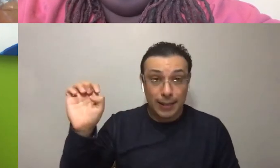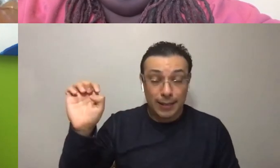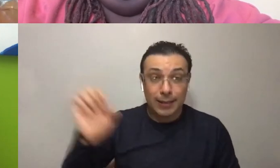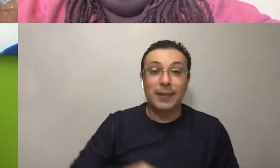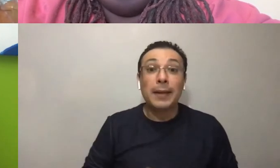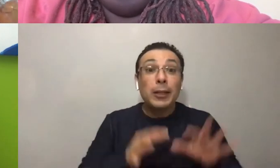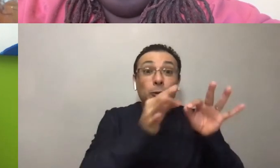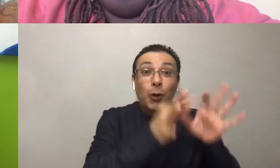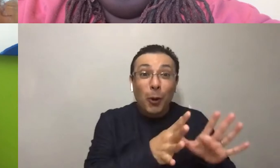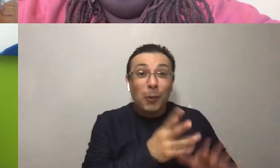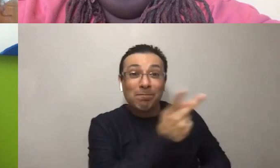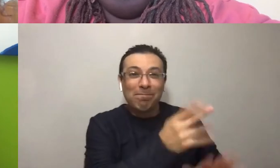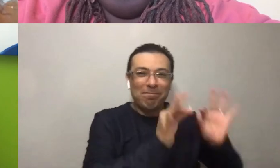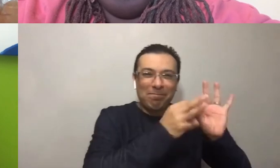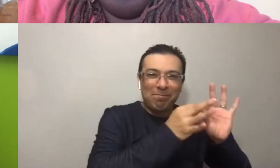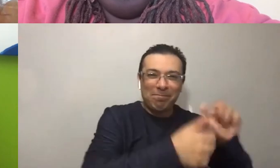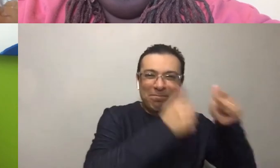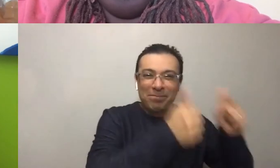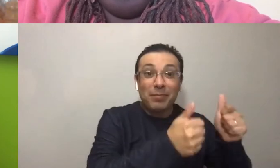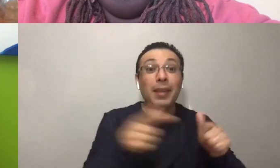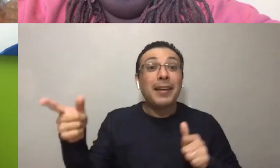And at this time, I’d like to turn it over to Claribel, which means that our